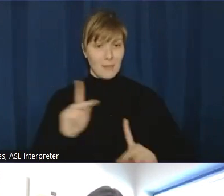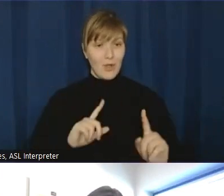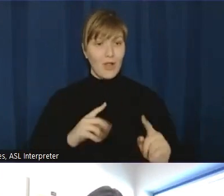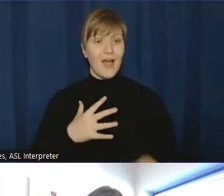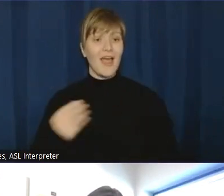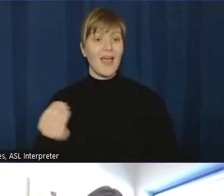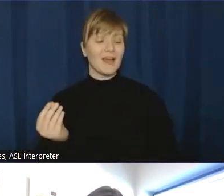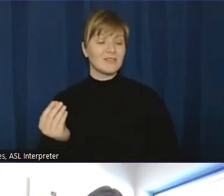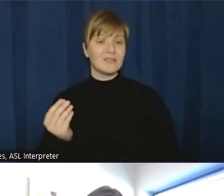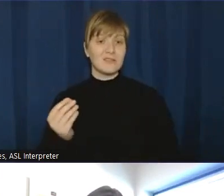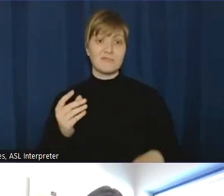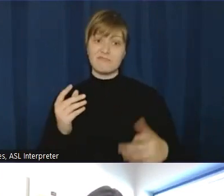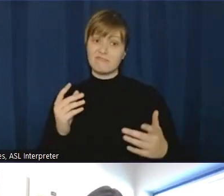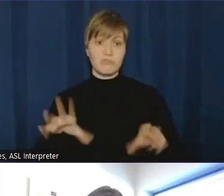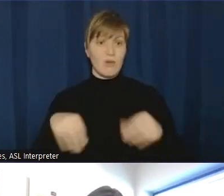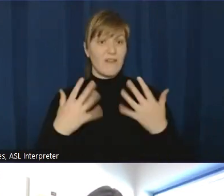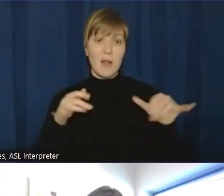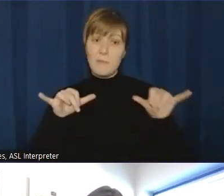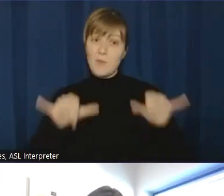permanent housing solutions and helping end their homelessness.